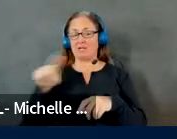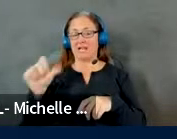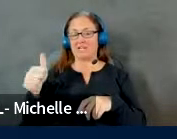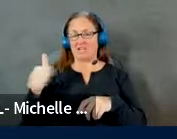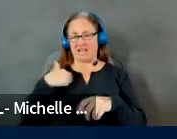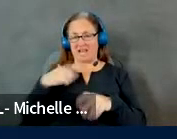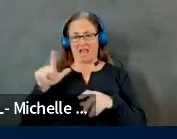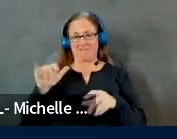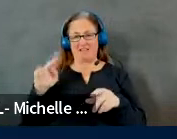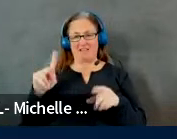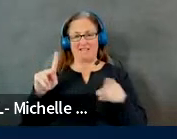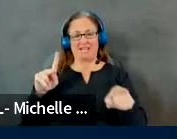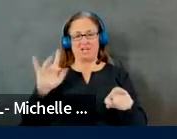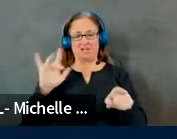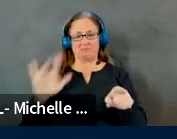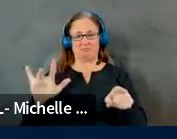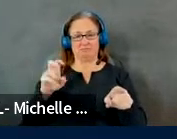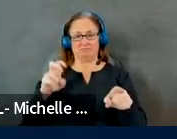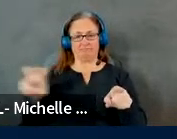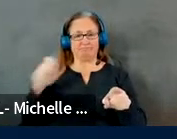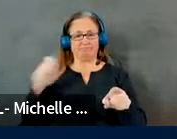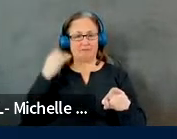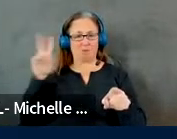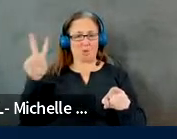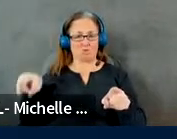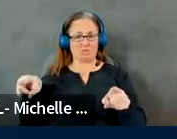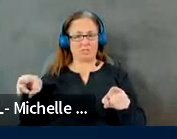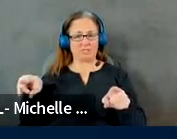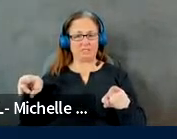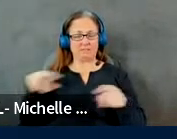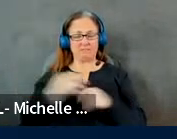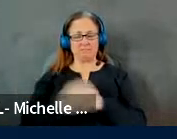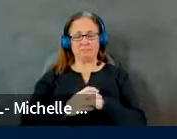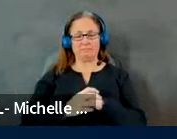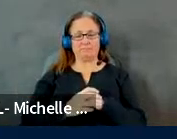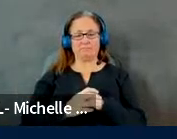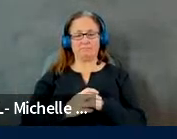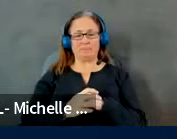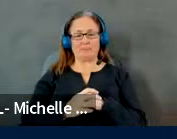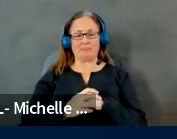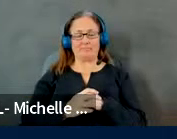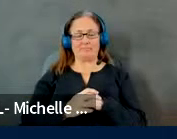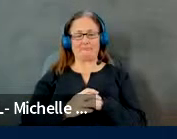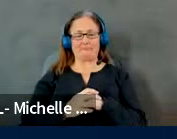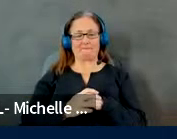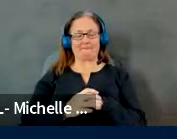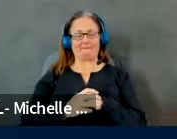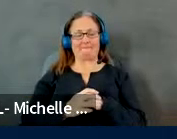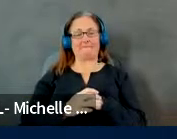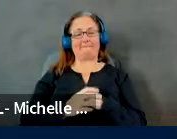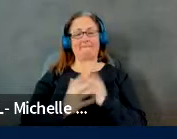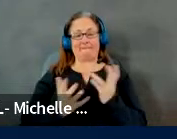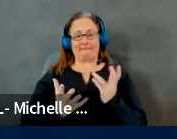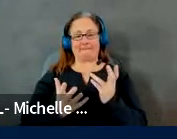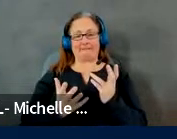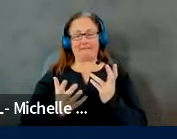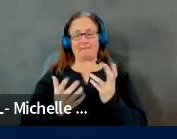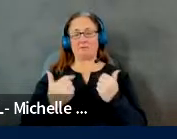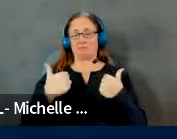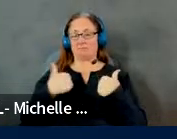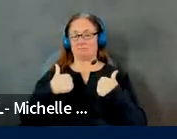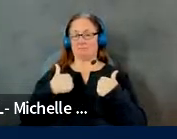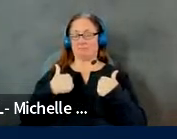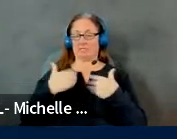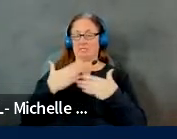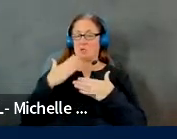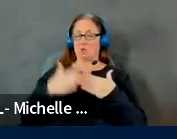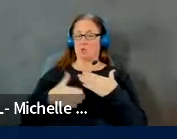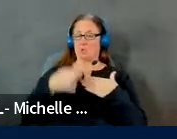the slide for everyone's review and utilization. So as I conclude, I just want to talk a little bit